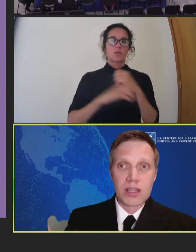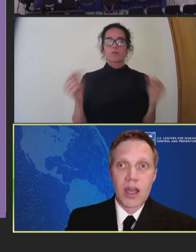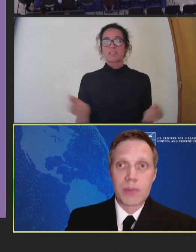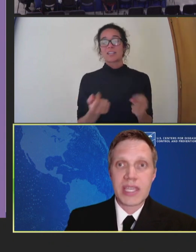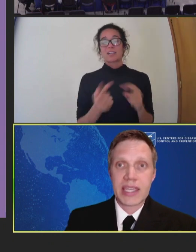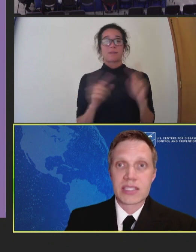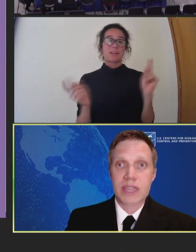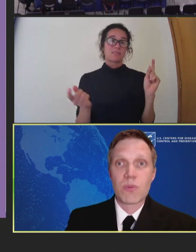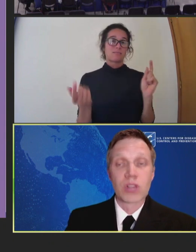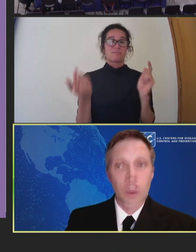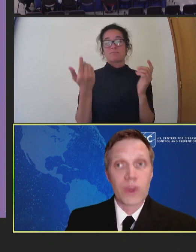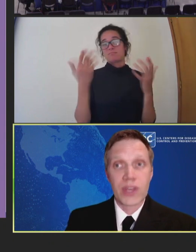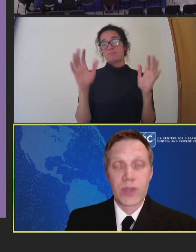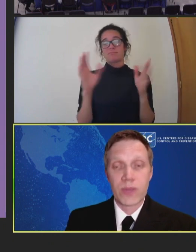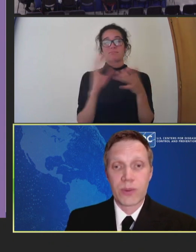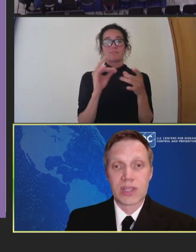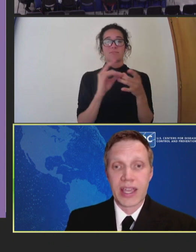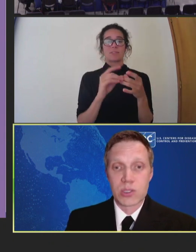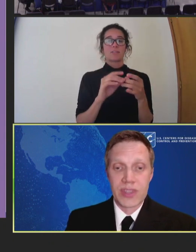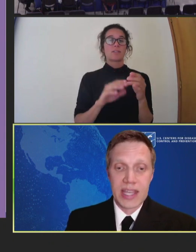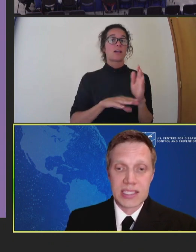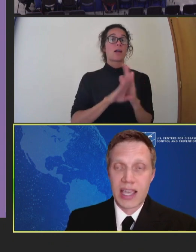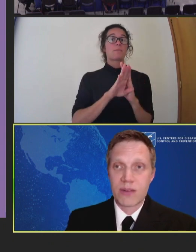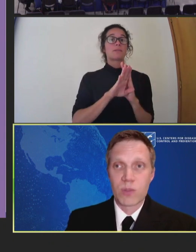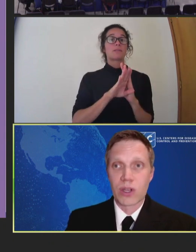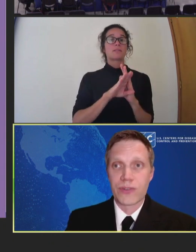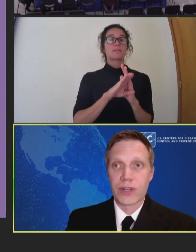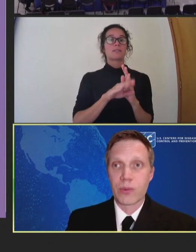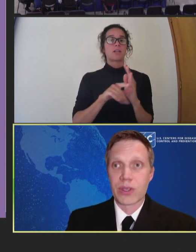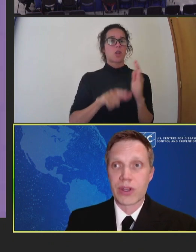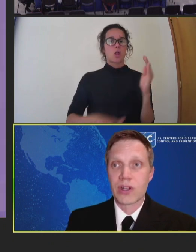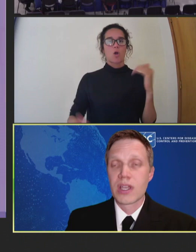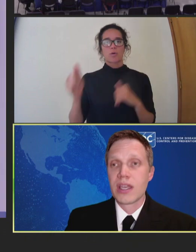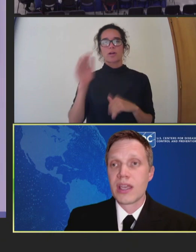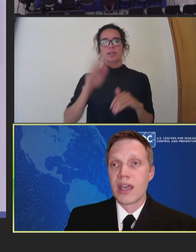uptake is lower than we would like. So, the next slide will look very familiar.